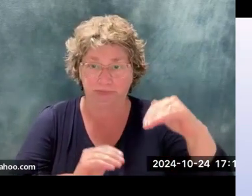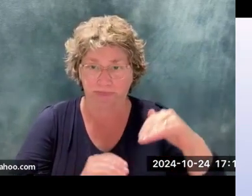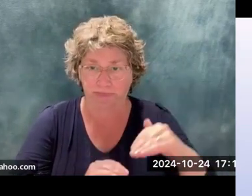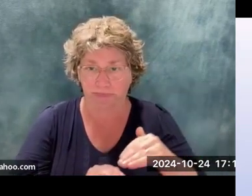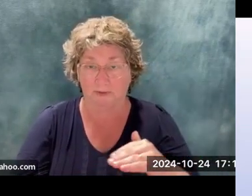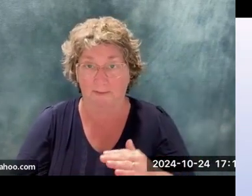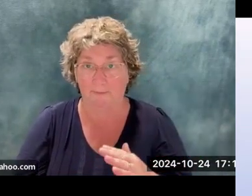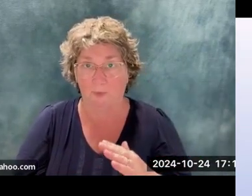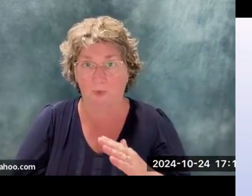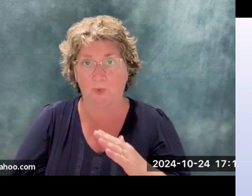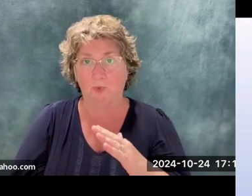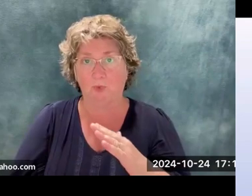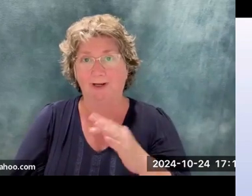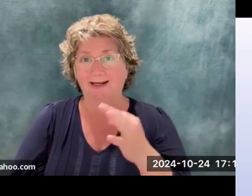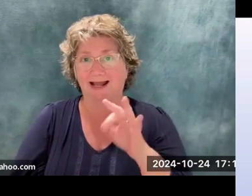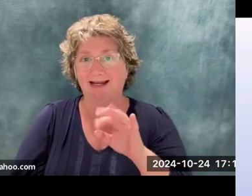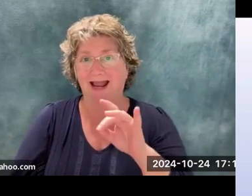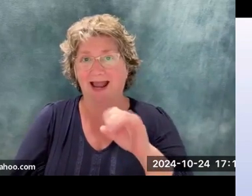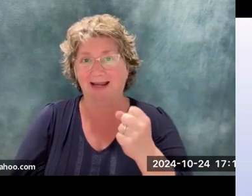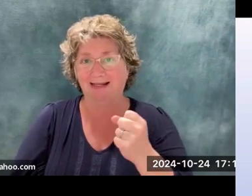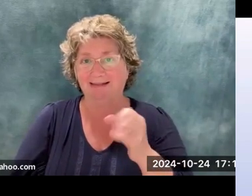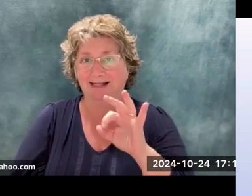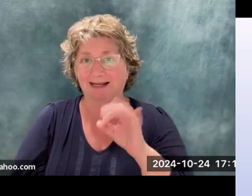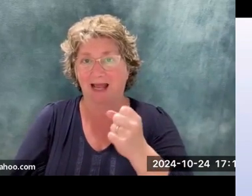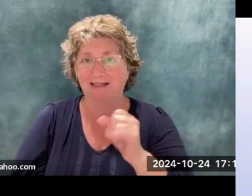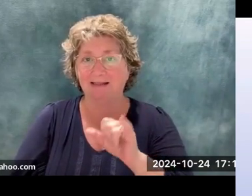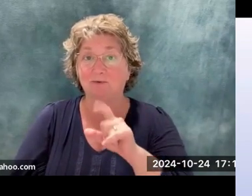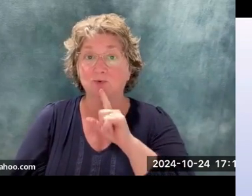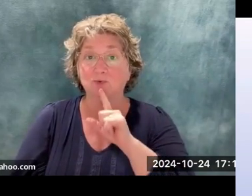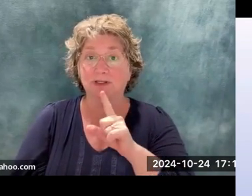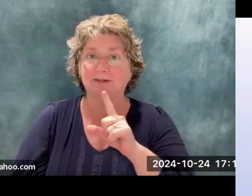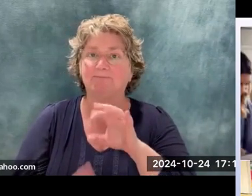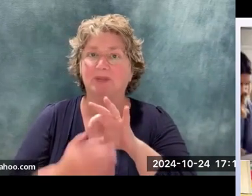in the 1980s and 1990s was largely due to HIV.